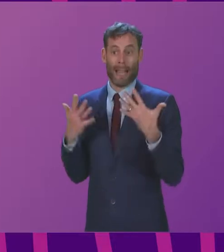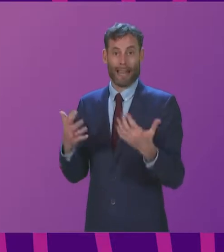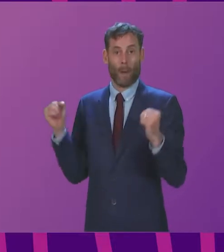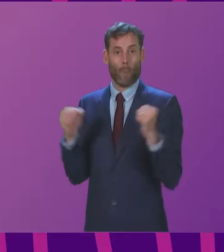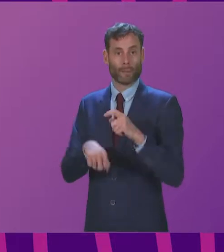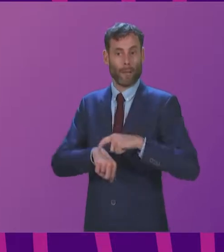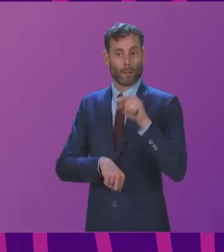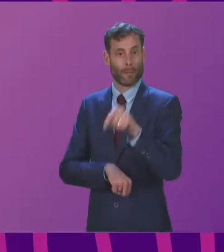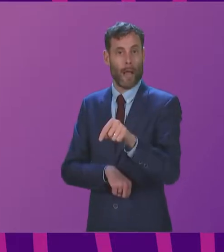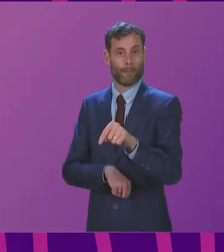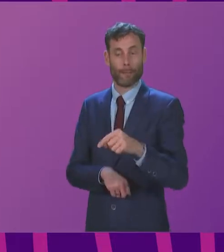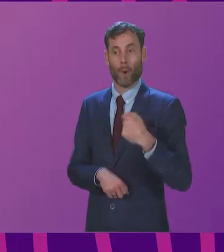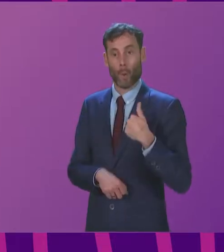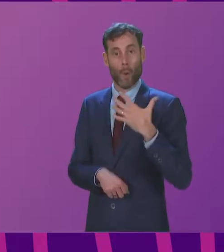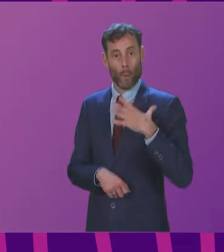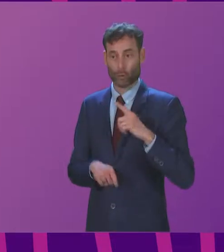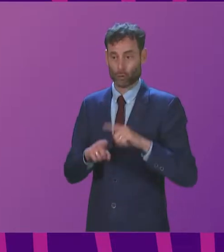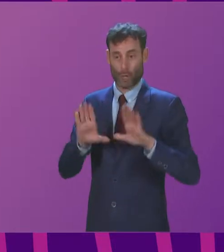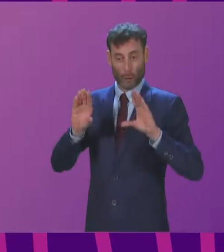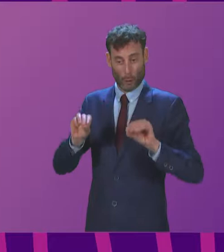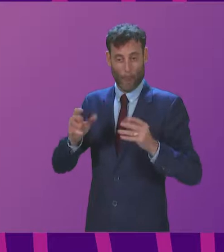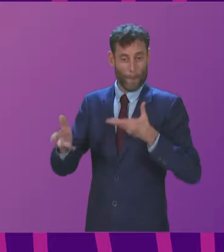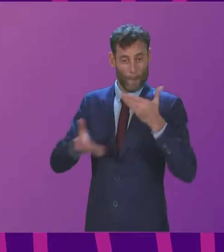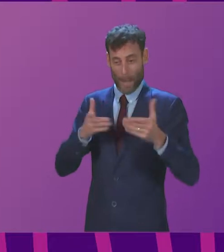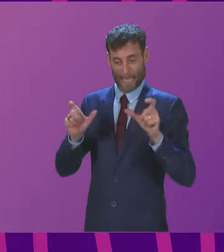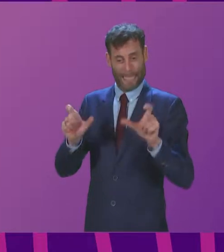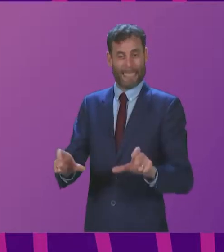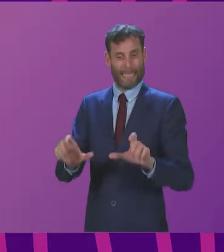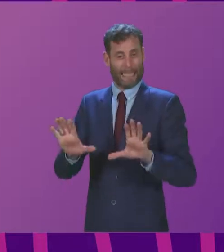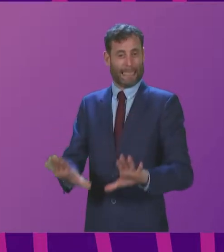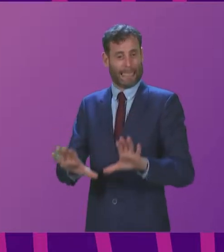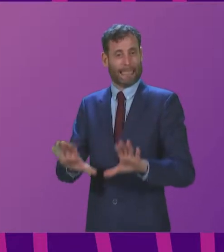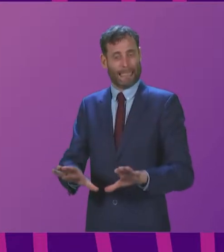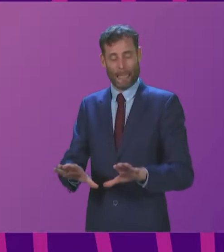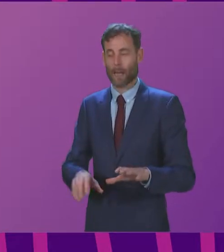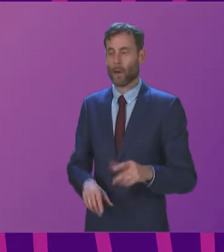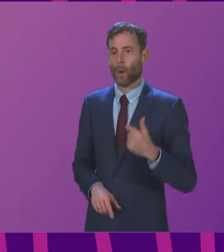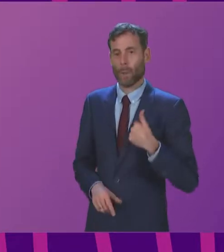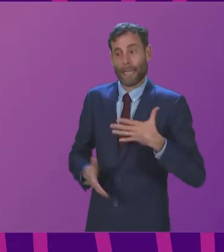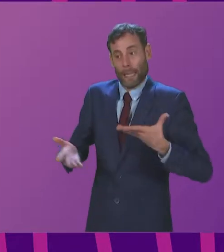when we want to keep transmission suppressed overall, and we are encouraging people—as I have